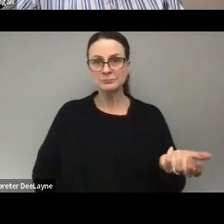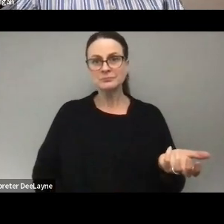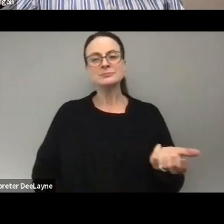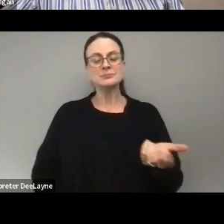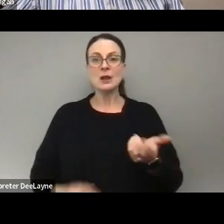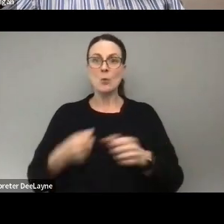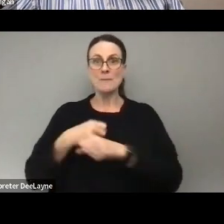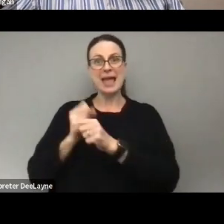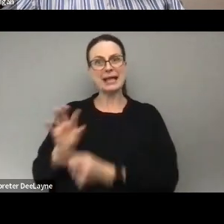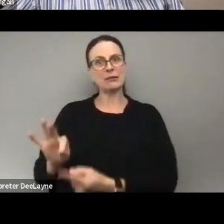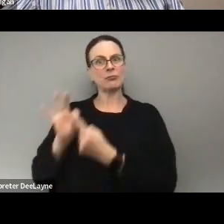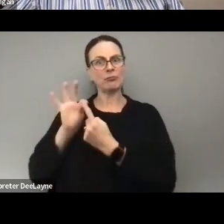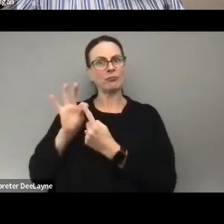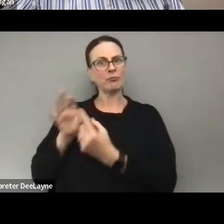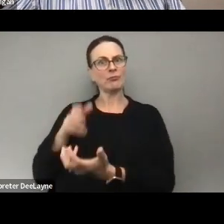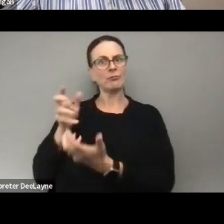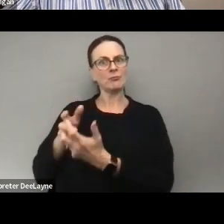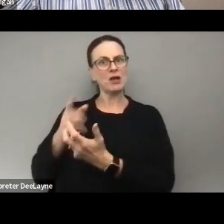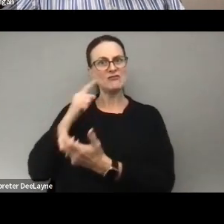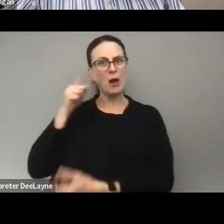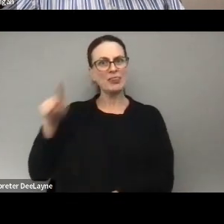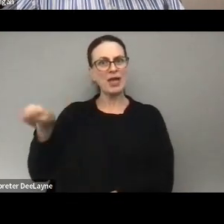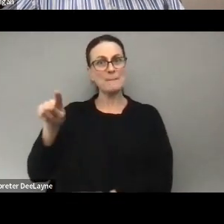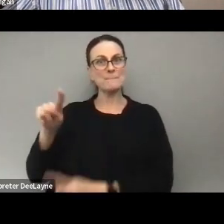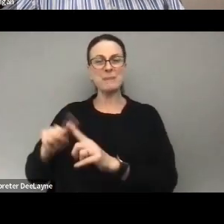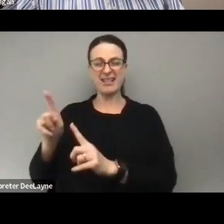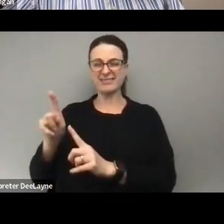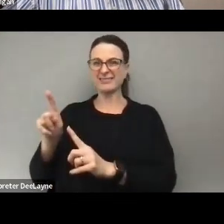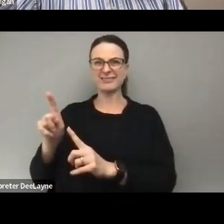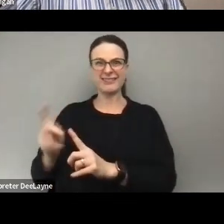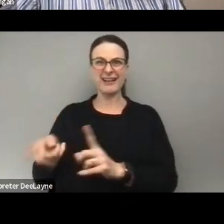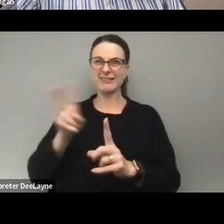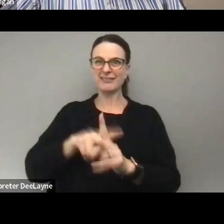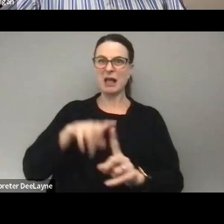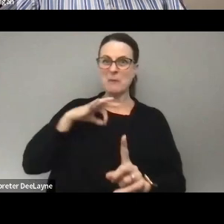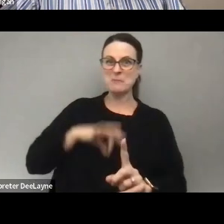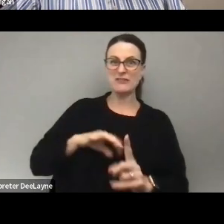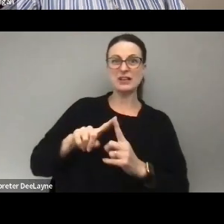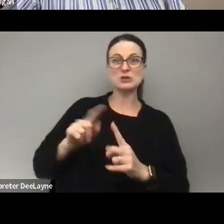for a certain population, but they also might benefit everybody.